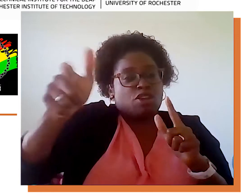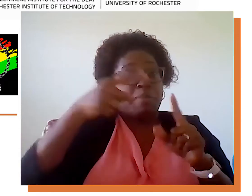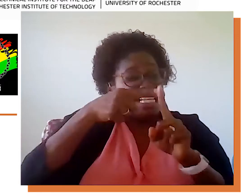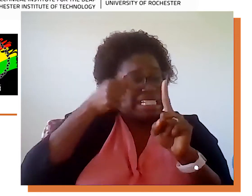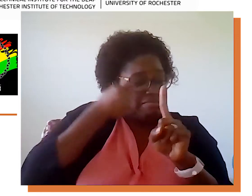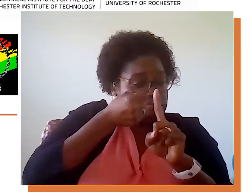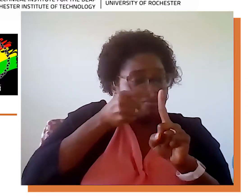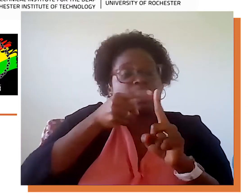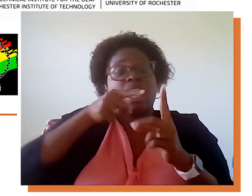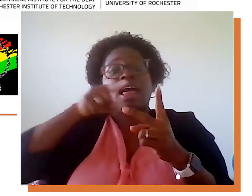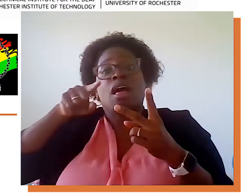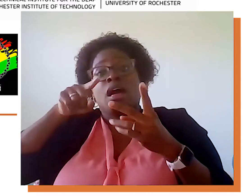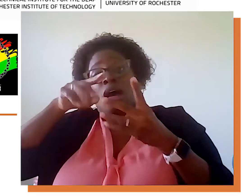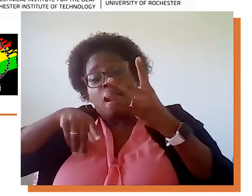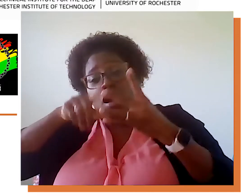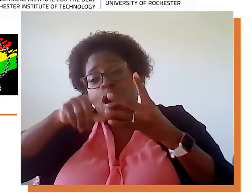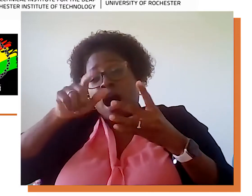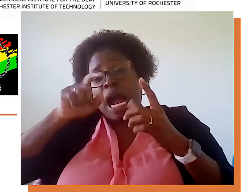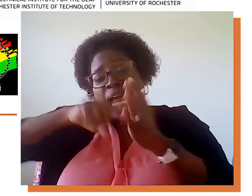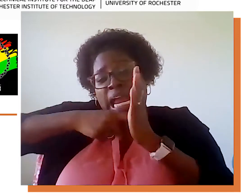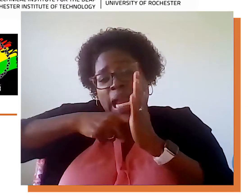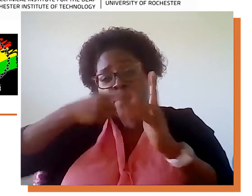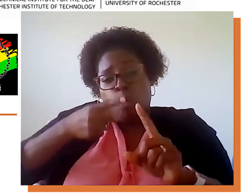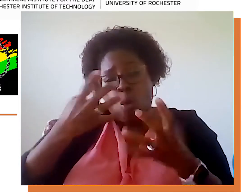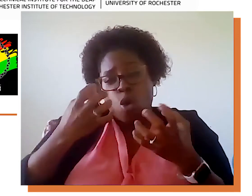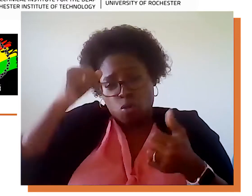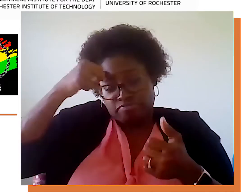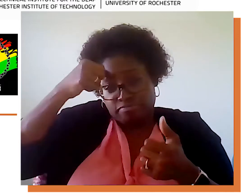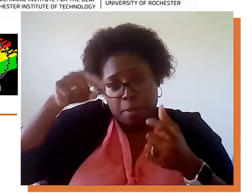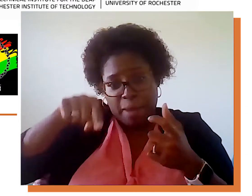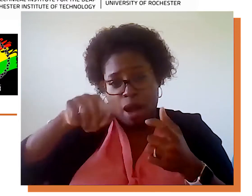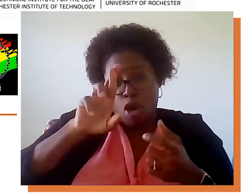But then I learned that there were many other things I could do.